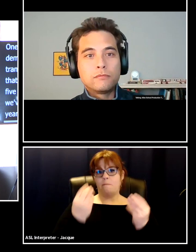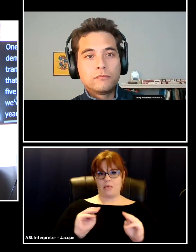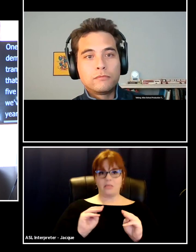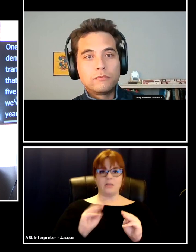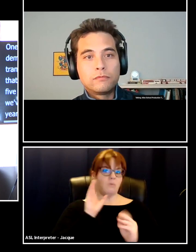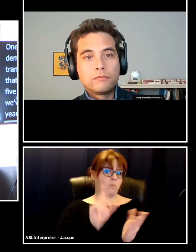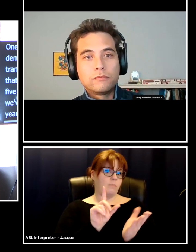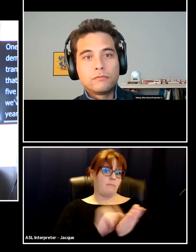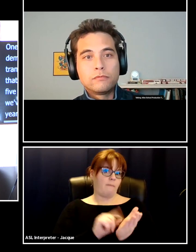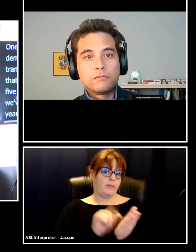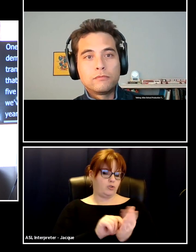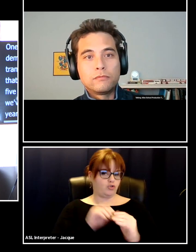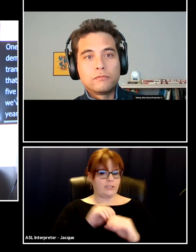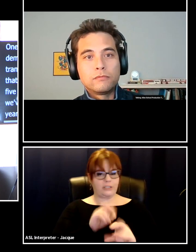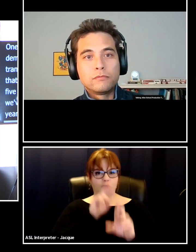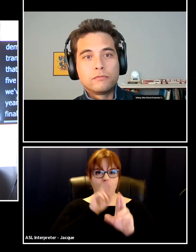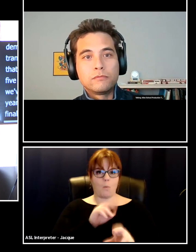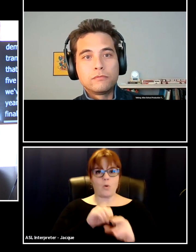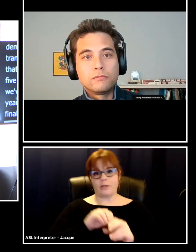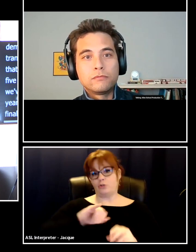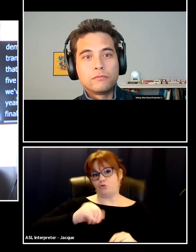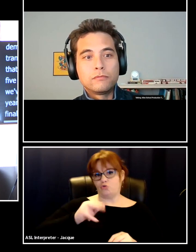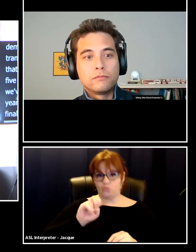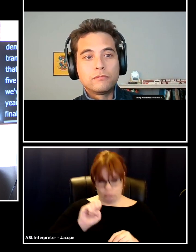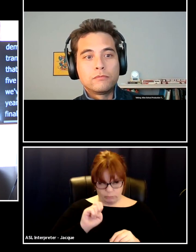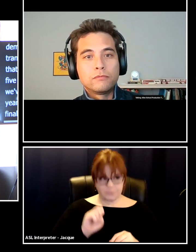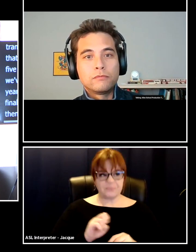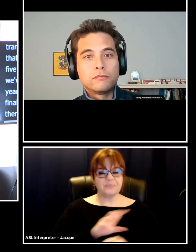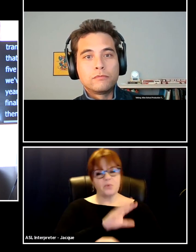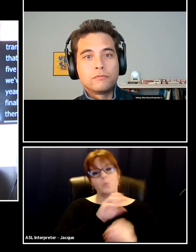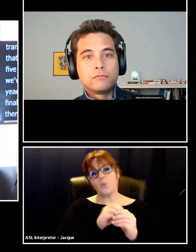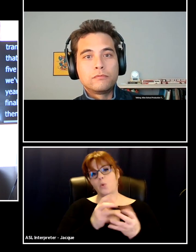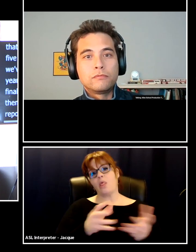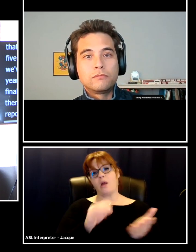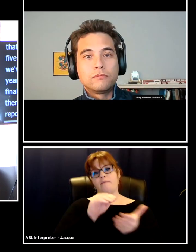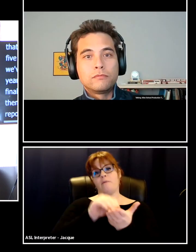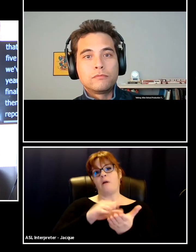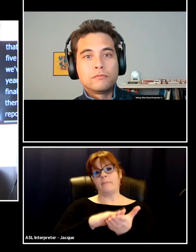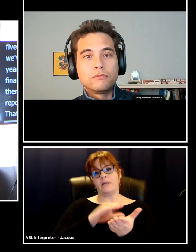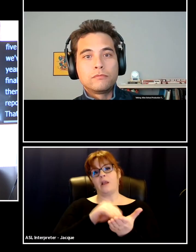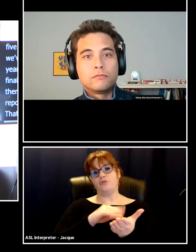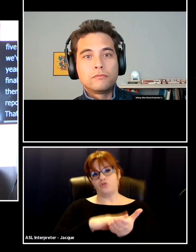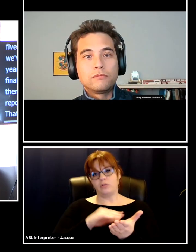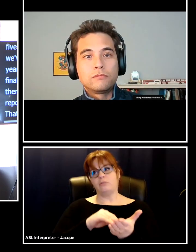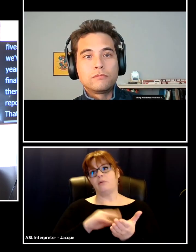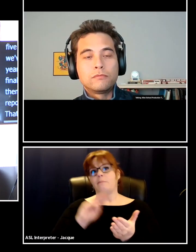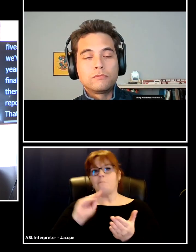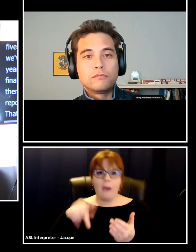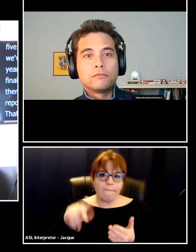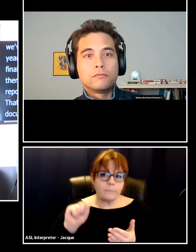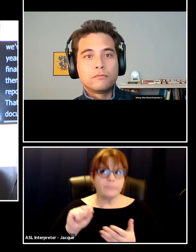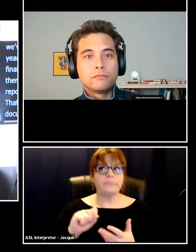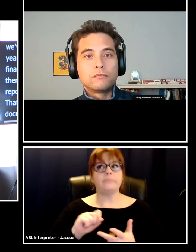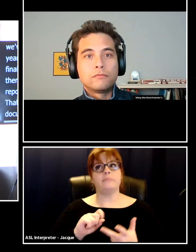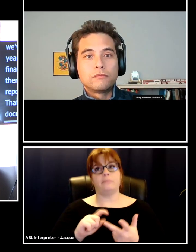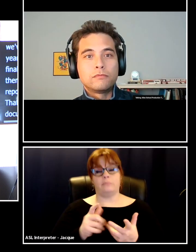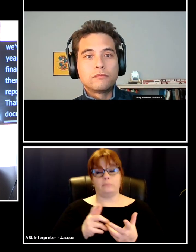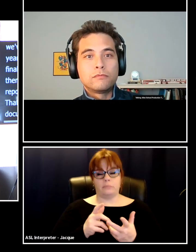a report in June. Um that'll include a lot of documentation, maps um really quite a lot of maps.